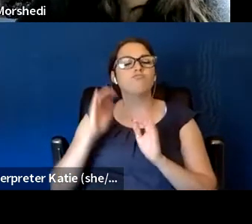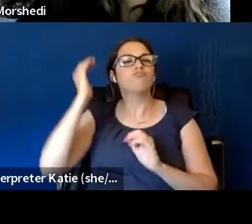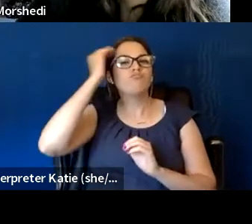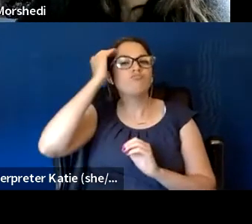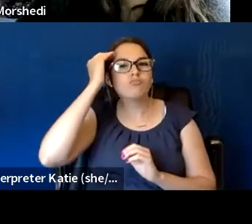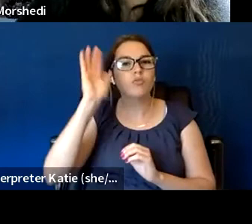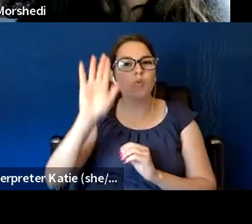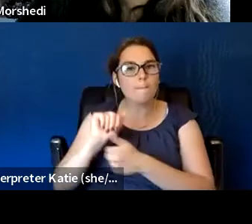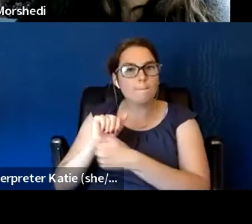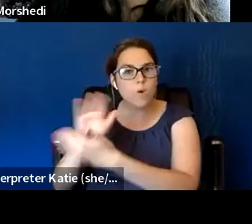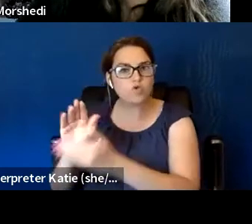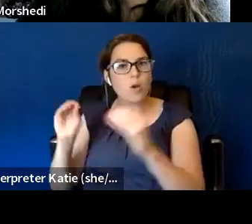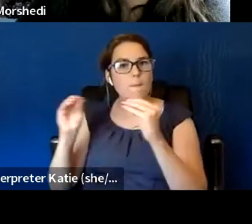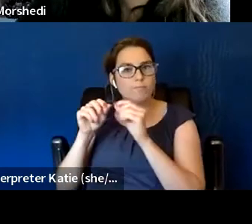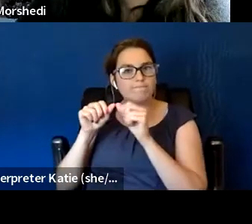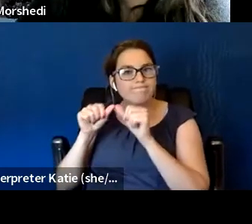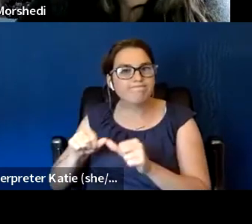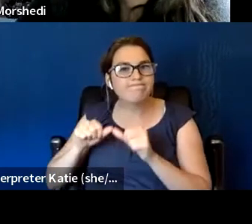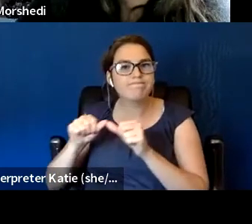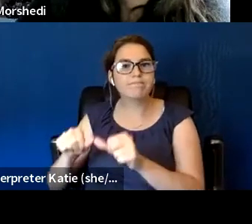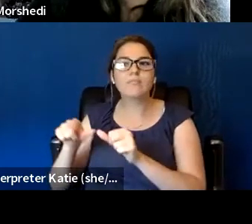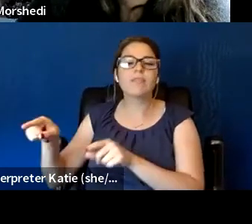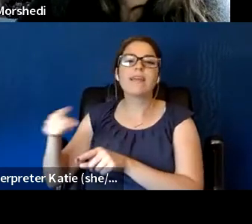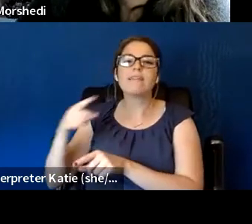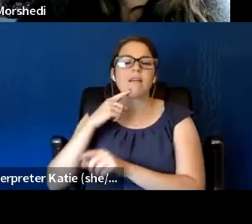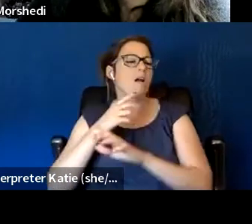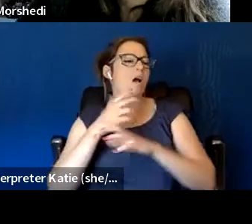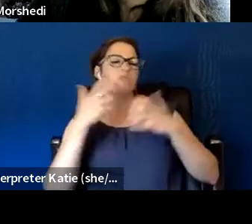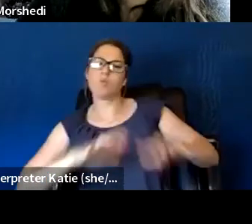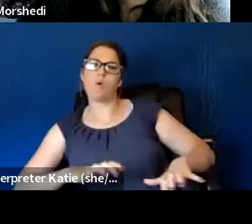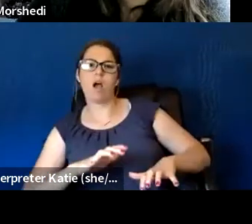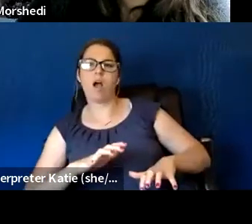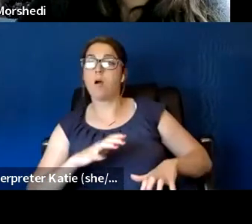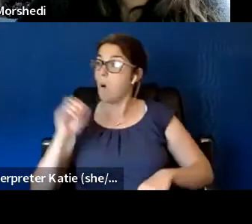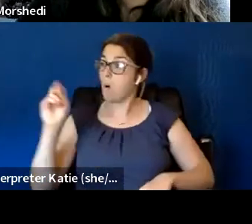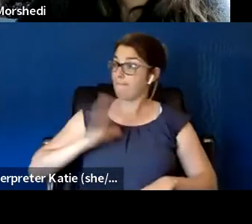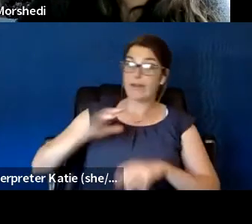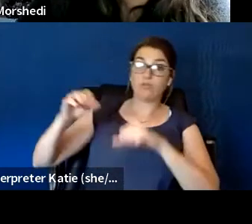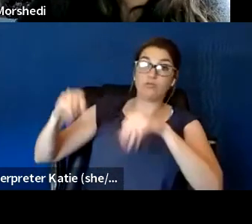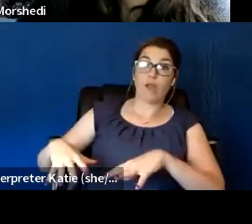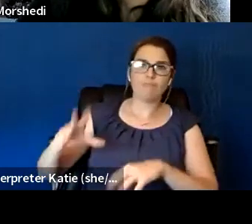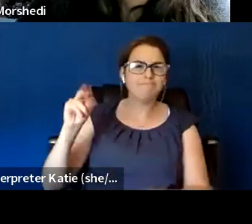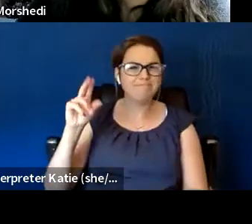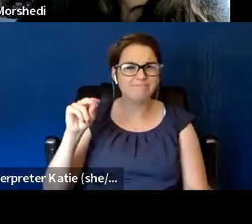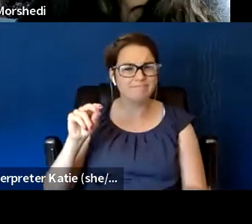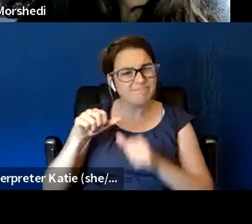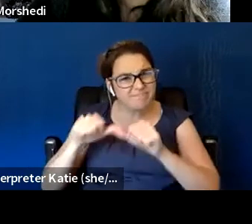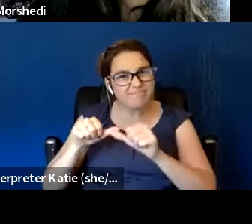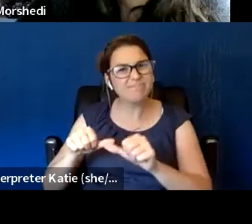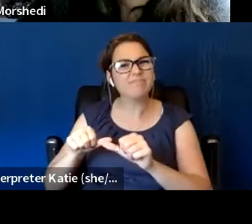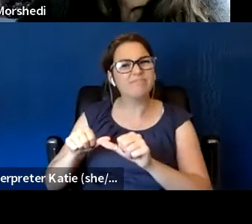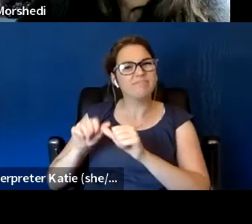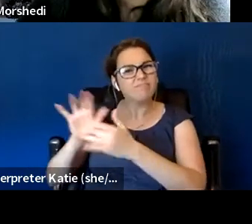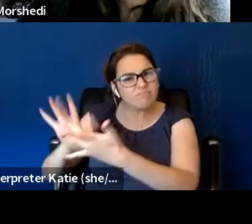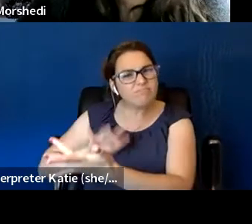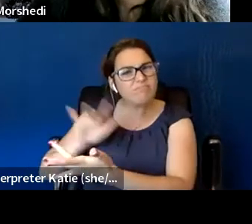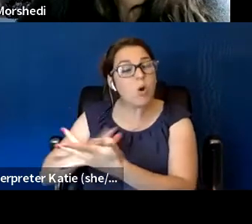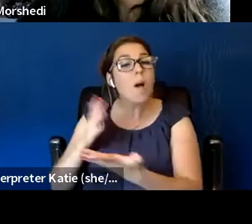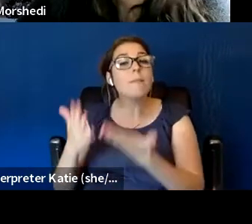than someone who can readily accept care. And then going forward, you may even need other interventions with that type of person,